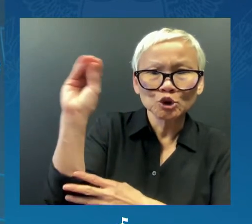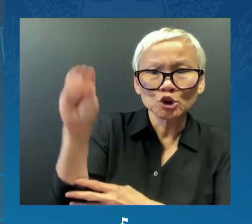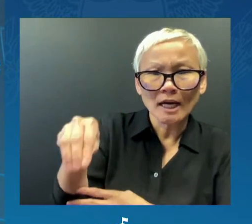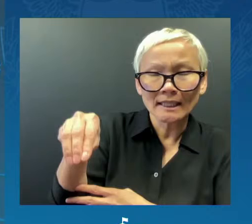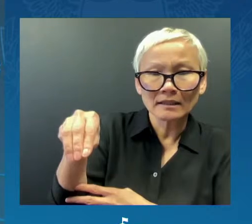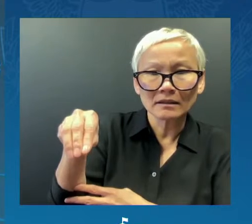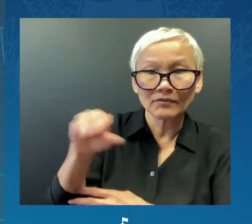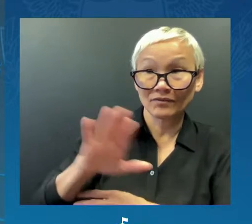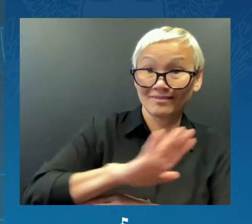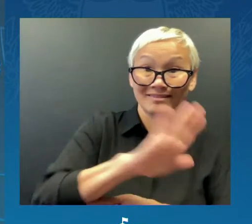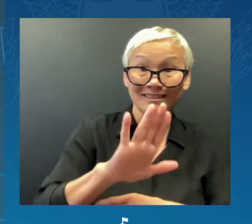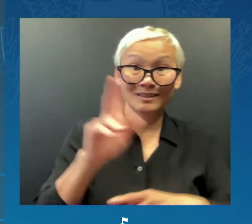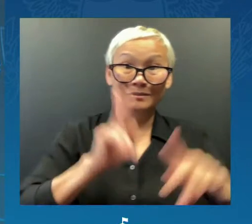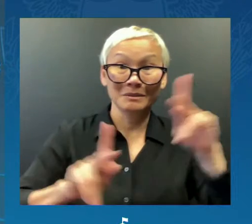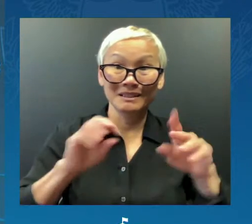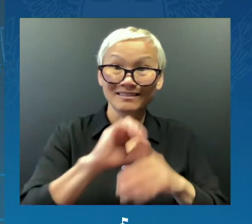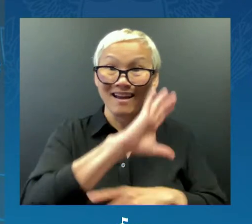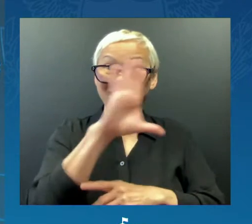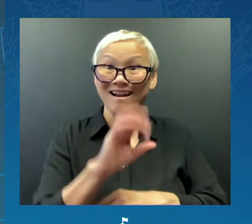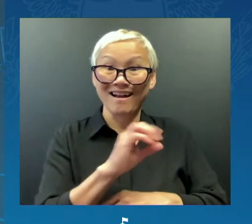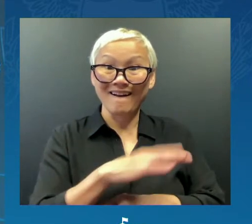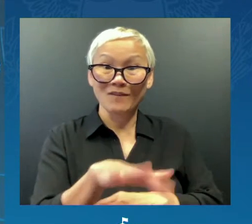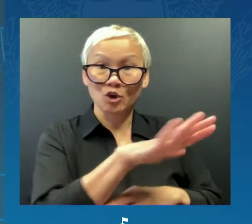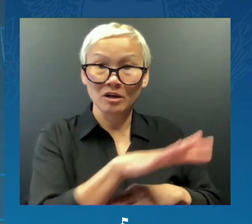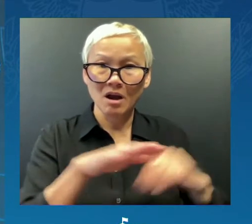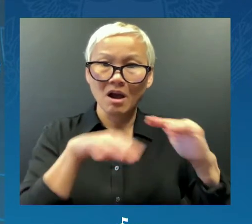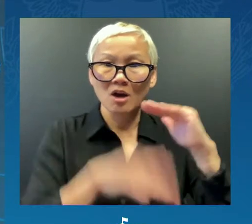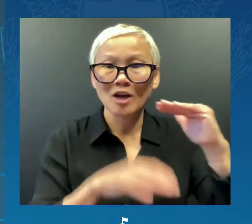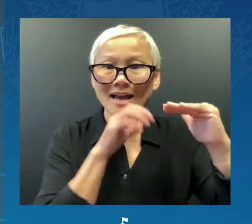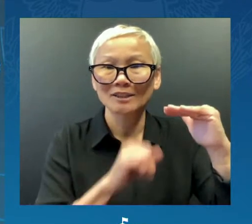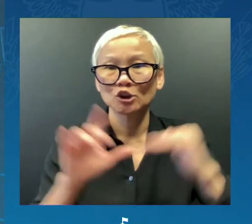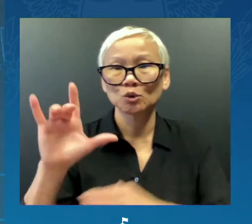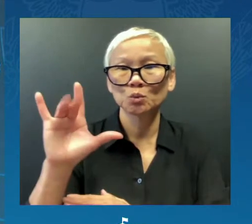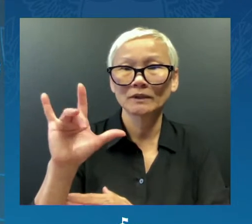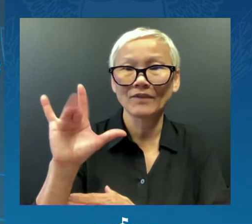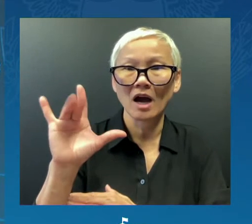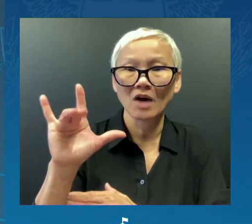That is nearly 850 million young people on the continent.